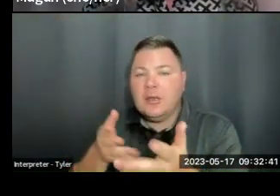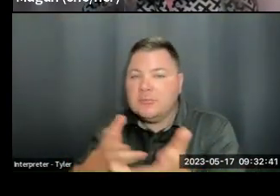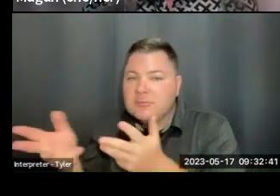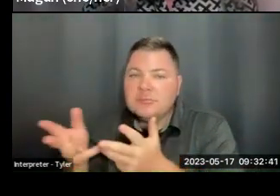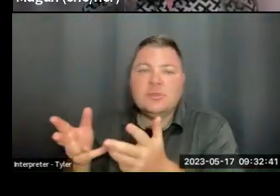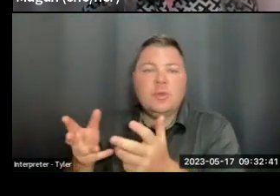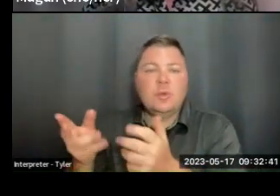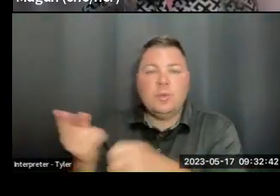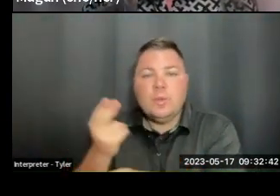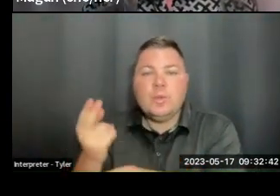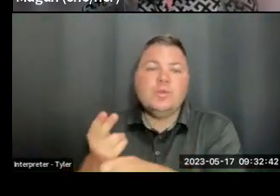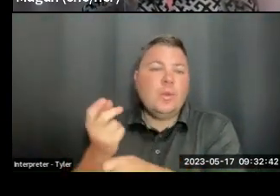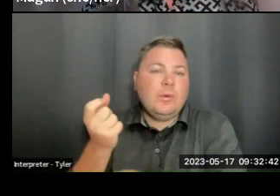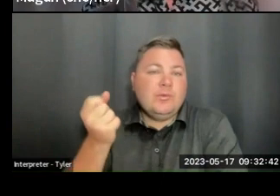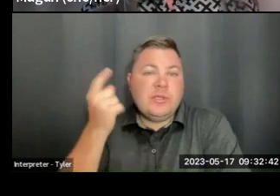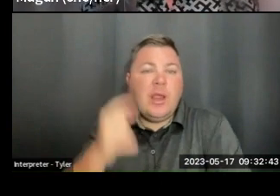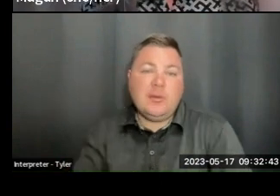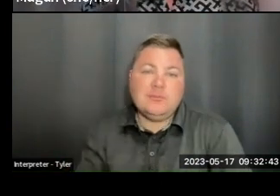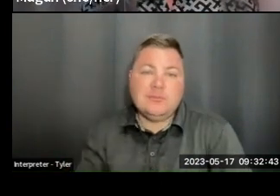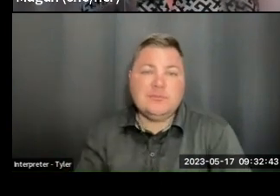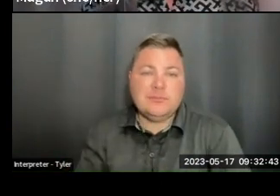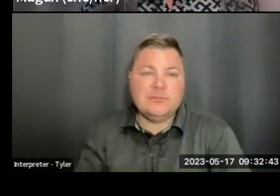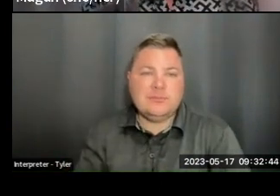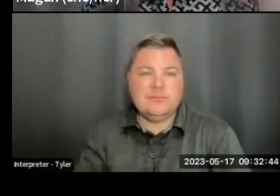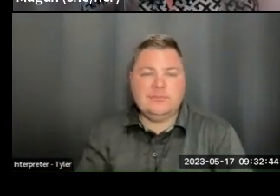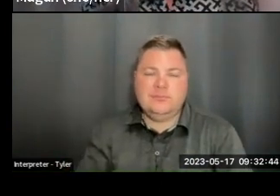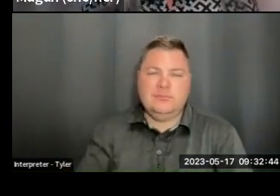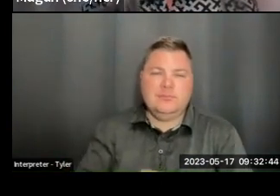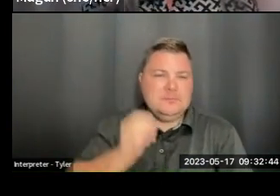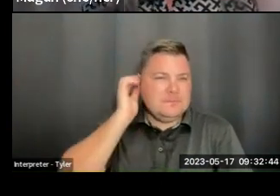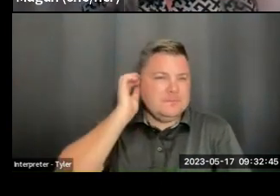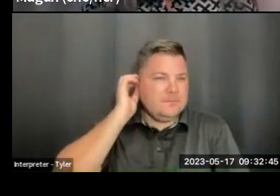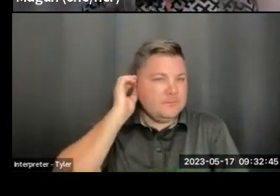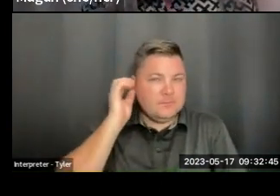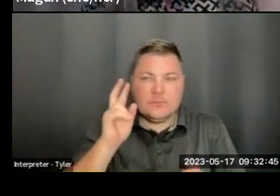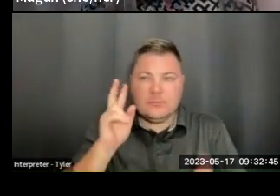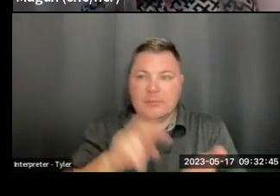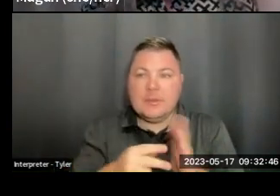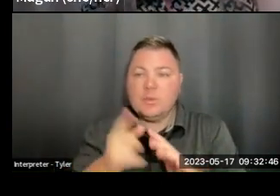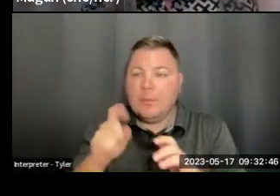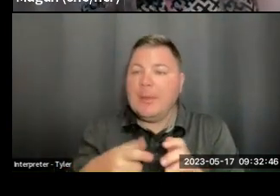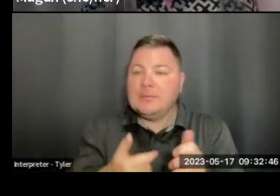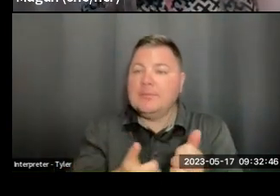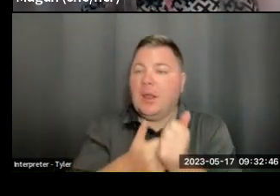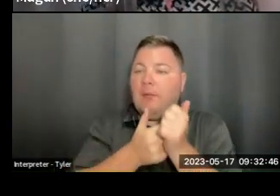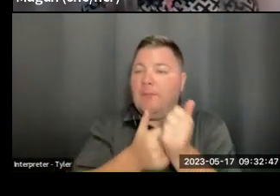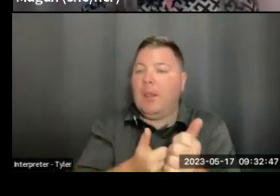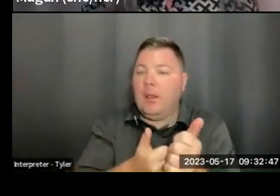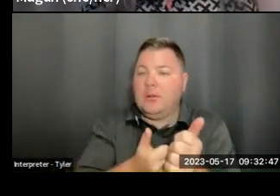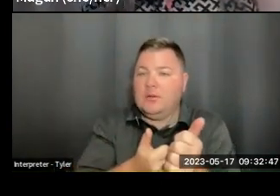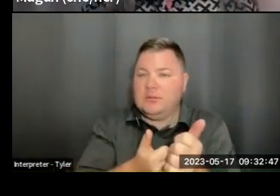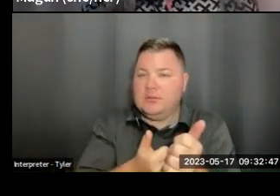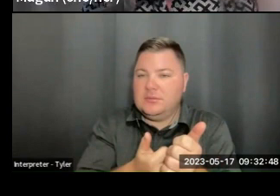easy to approach, reach, enter, speak with, use or understand.